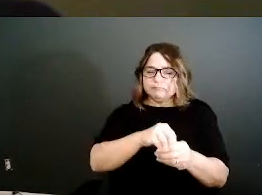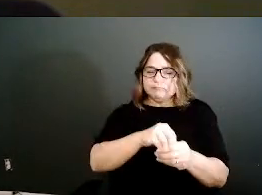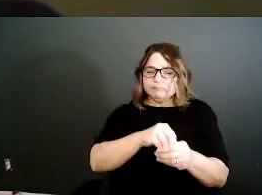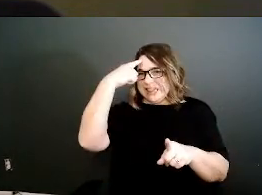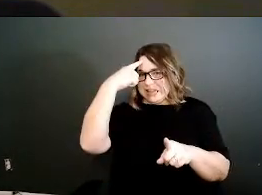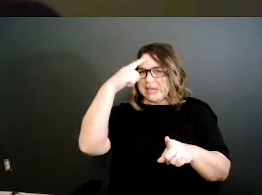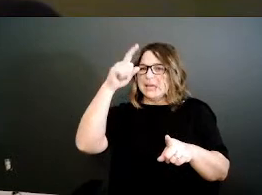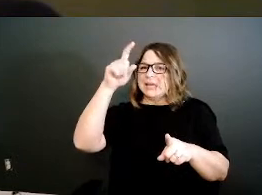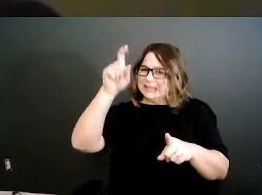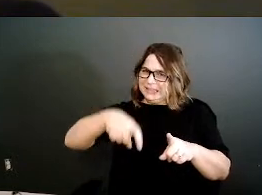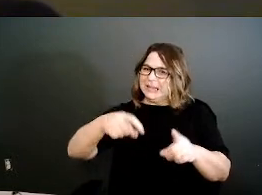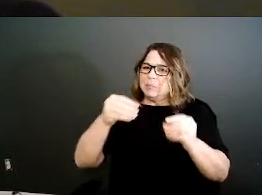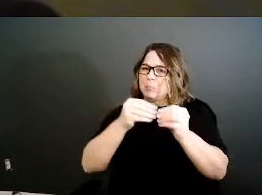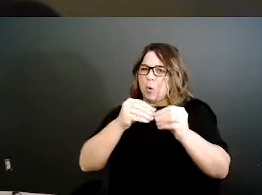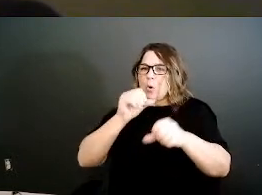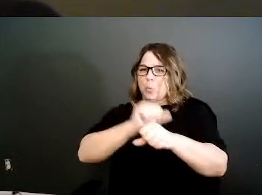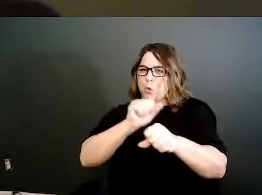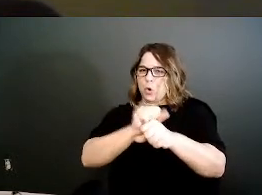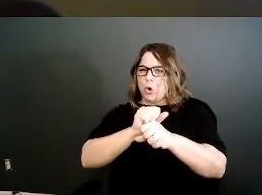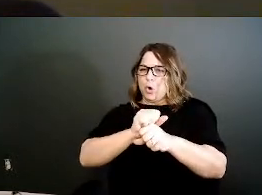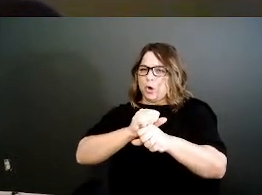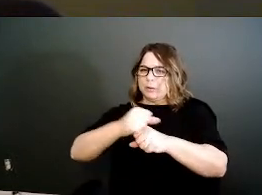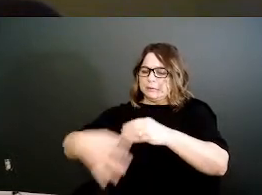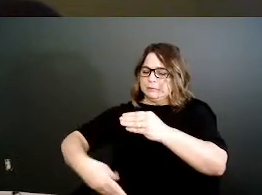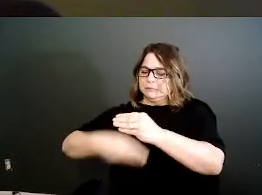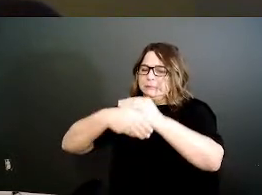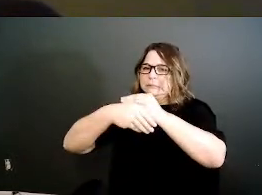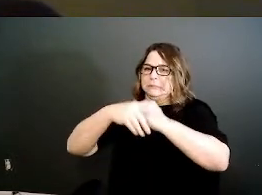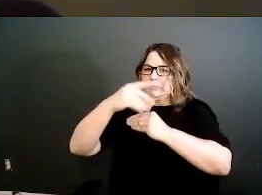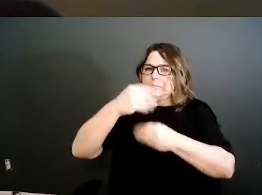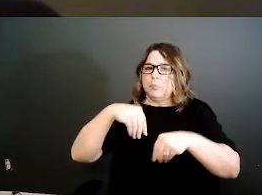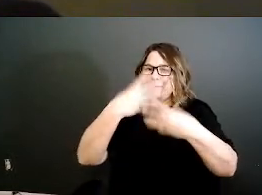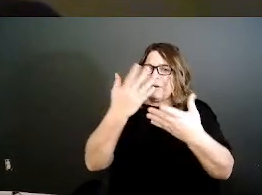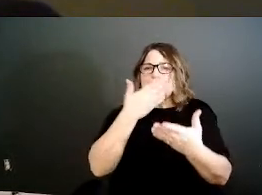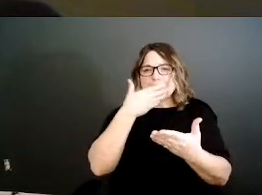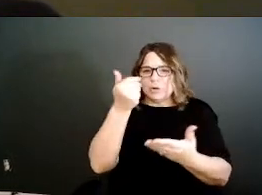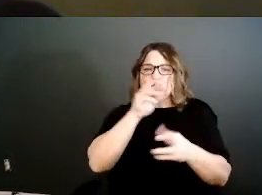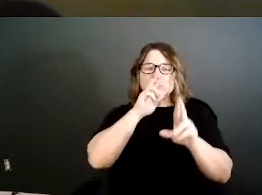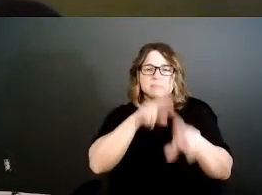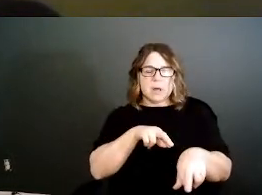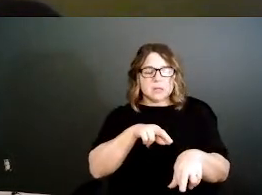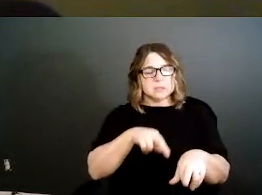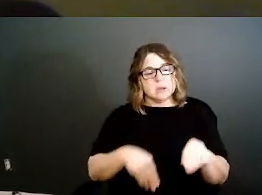SEEING NONE, THE CLERK WILL CALL THE ROLL. ≫ Clerk: COUNCIL MEMBER PALMISANO. ≫ COUNCIL MEMBER PALMISANO: AYE. ≫ Clerk: COUNCIL MEMBER GORDON. ≫ COUNCIL MEMBER GORDON: AYE. ≫ Clerk: COUNCIL MEMBER CANO.